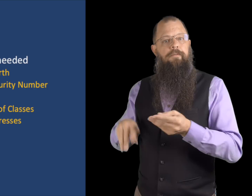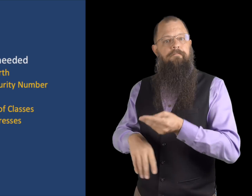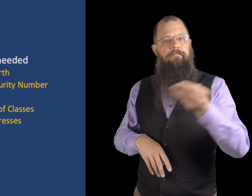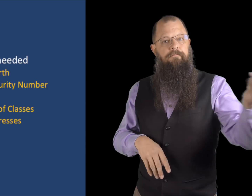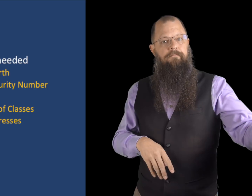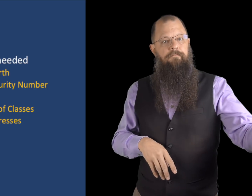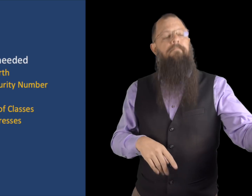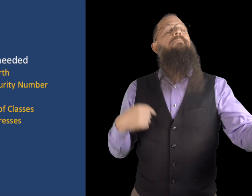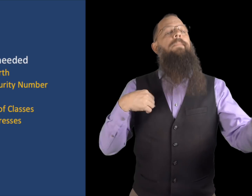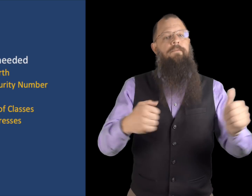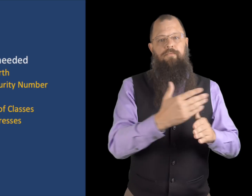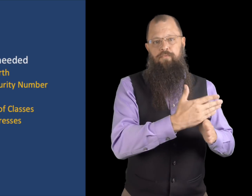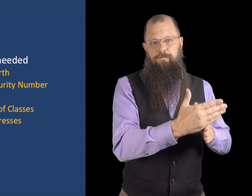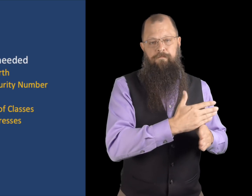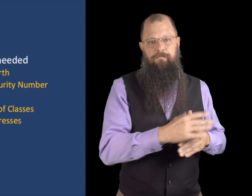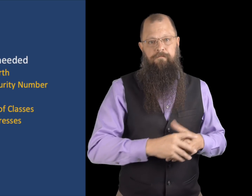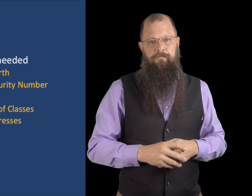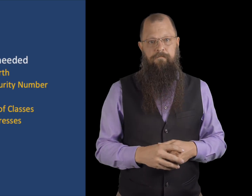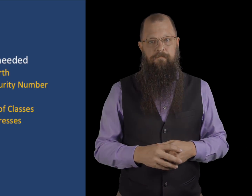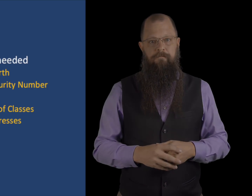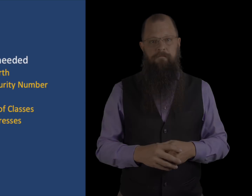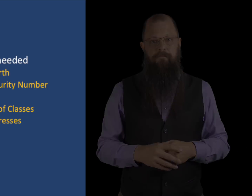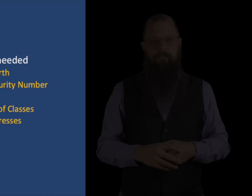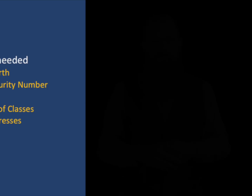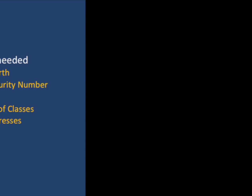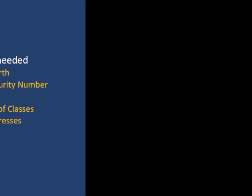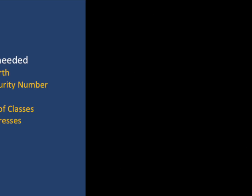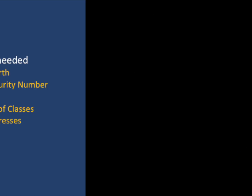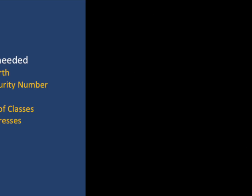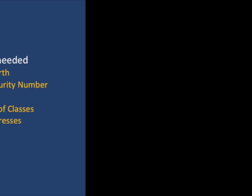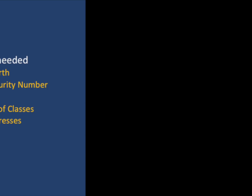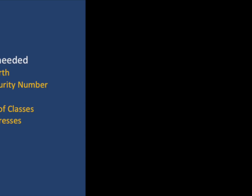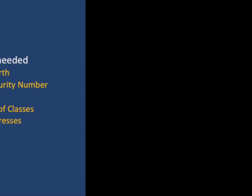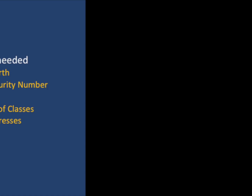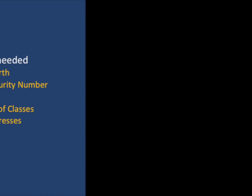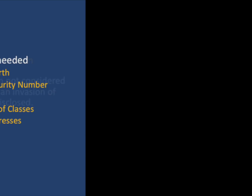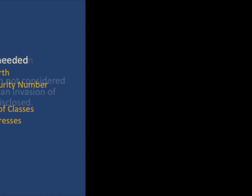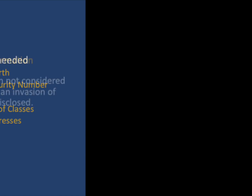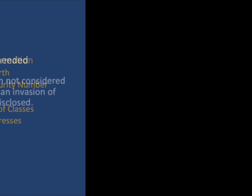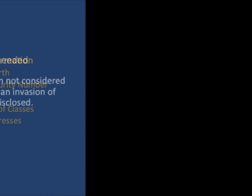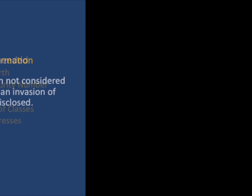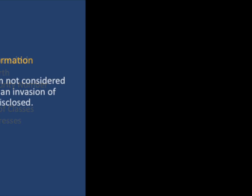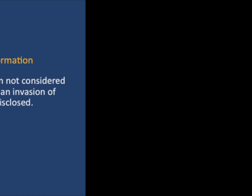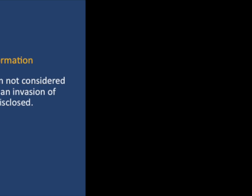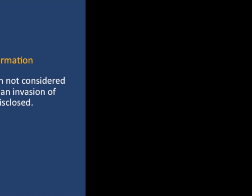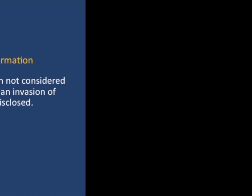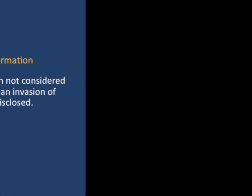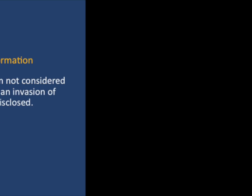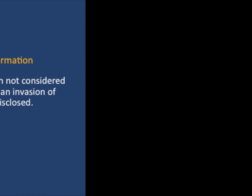Information cannot be released without consent from the parents.